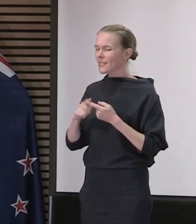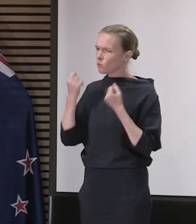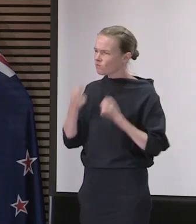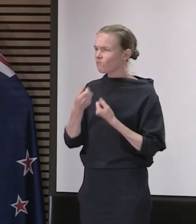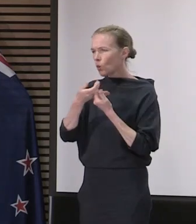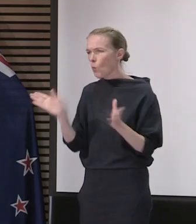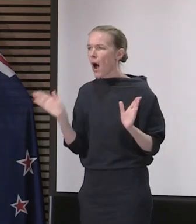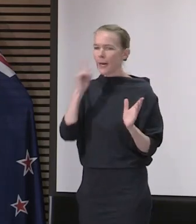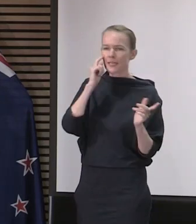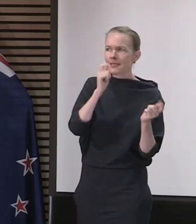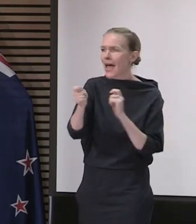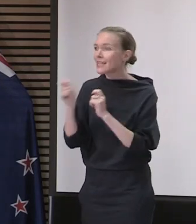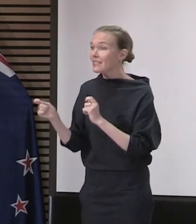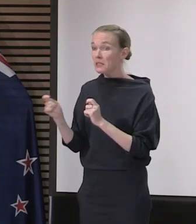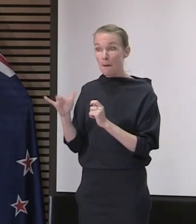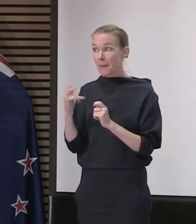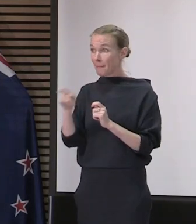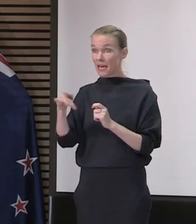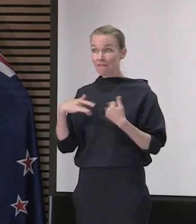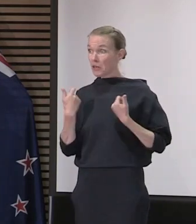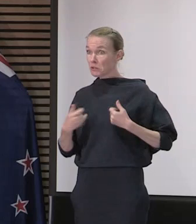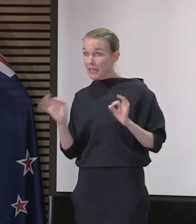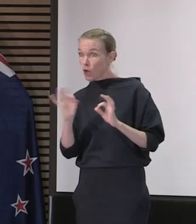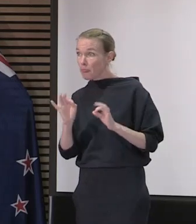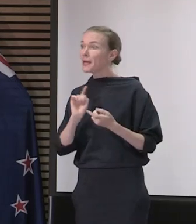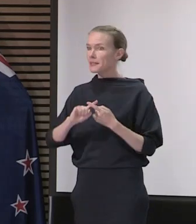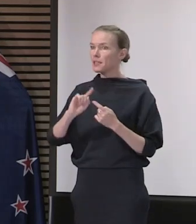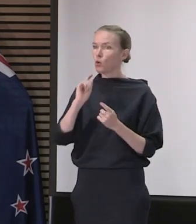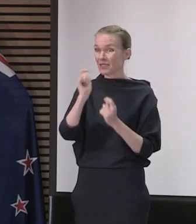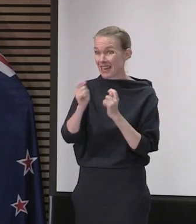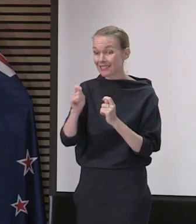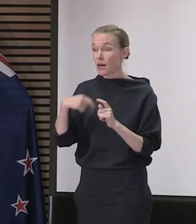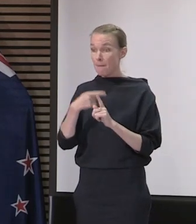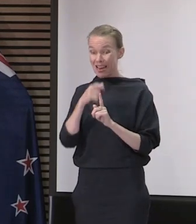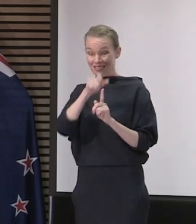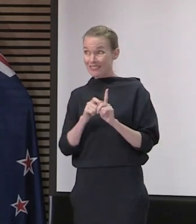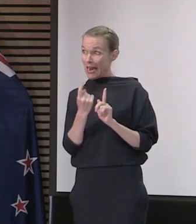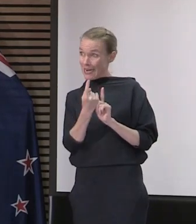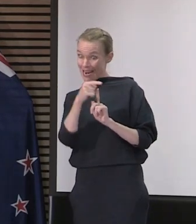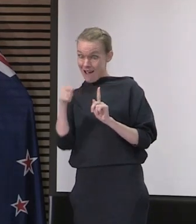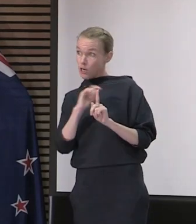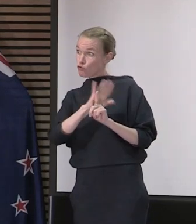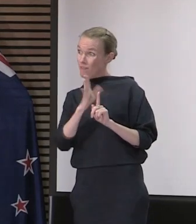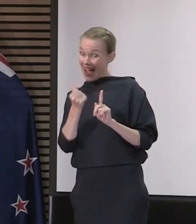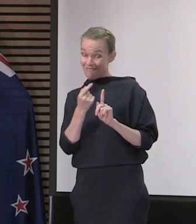see cases emerging, that is why we maintain a really strong posture around wide